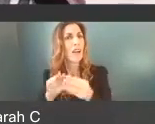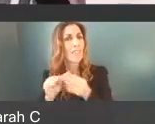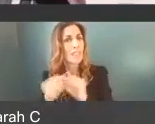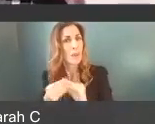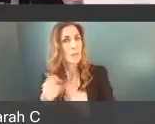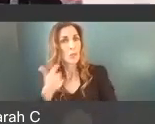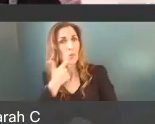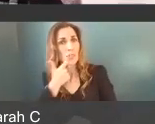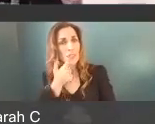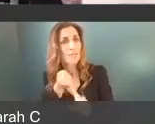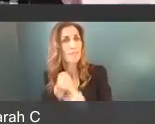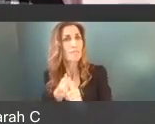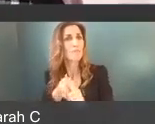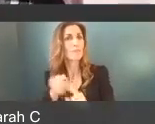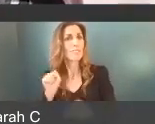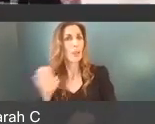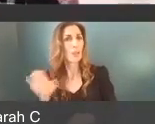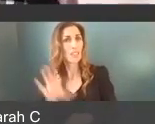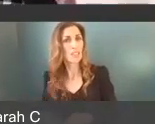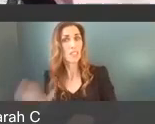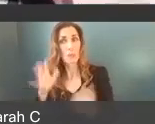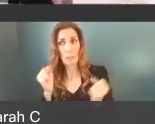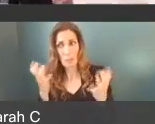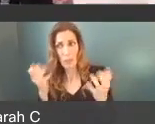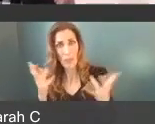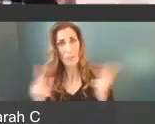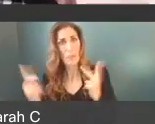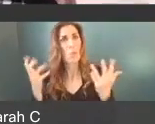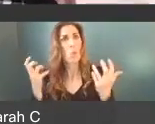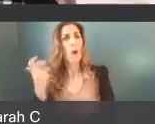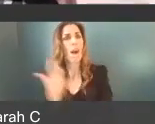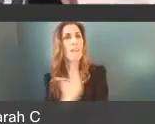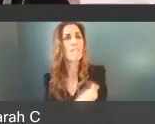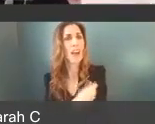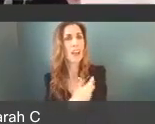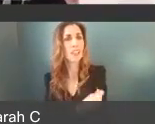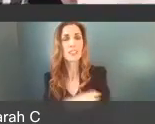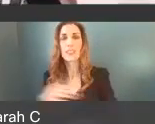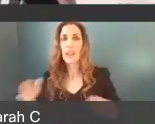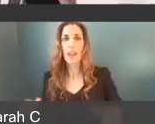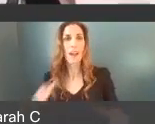and many people want to be vaccinated and we just didn't have enough vaccine to give them.